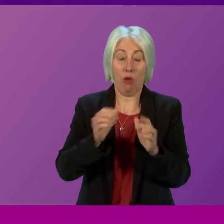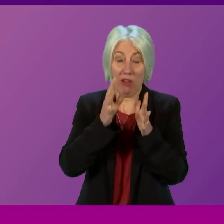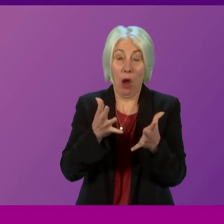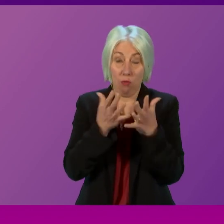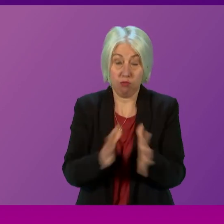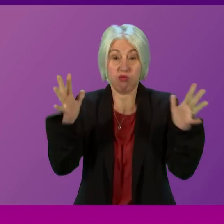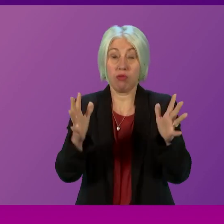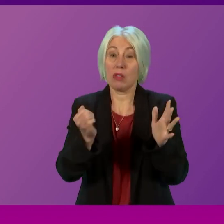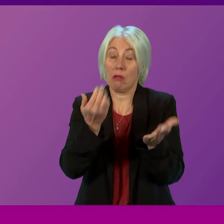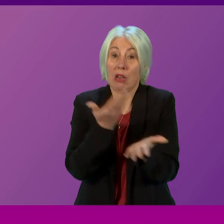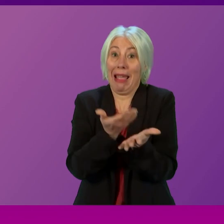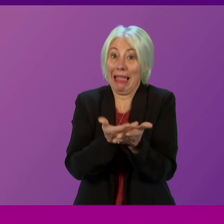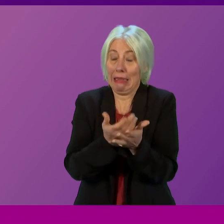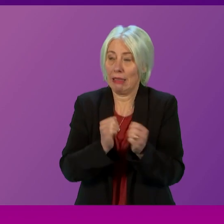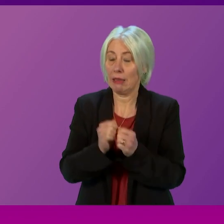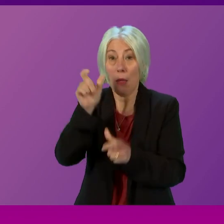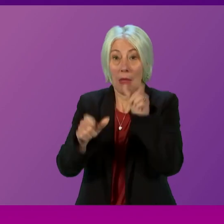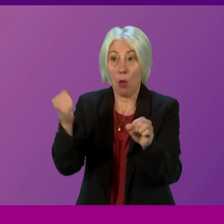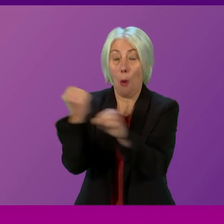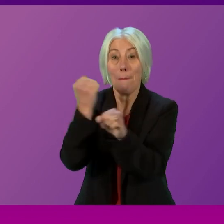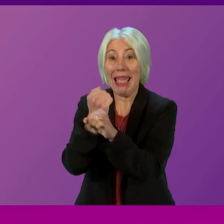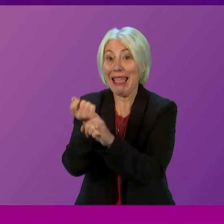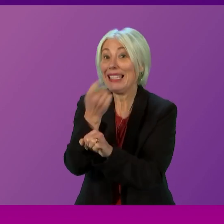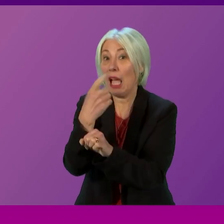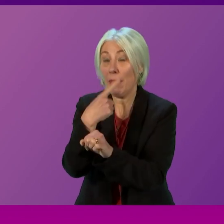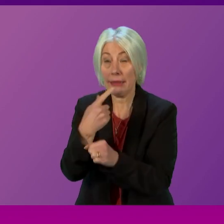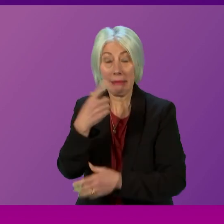We have been advised that manufacturers in the UK currently have adequate supplies of antibiotics